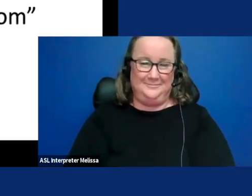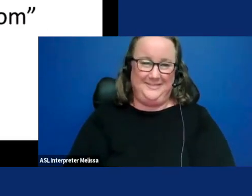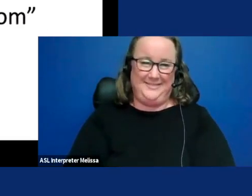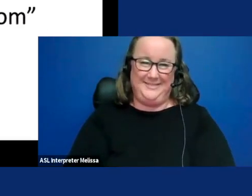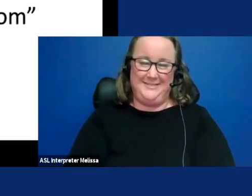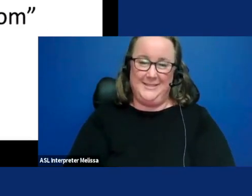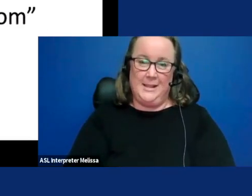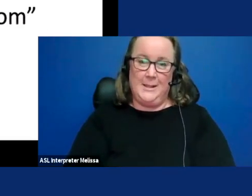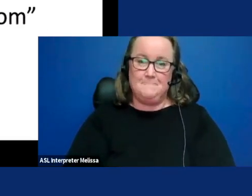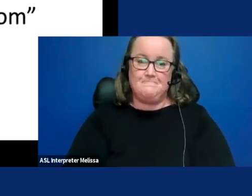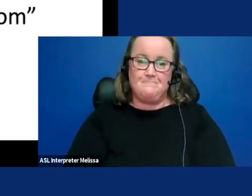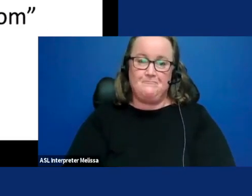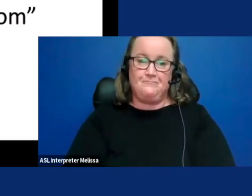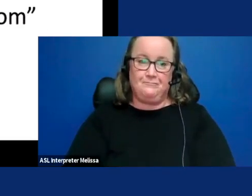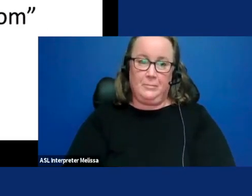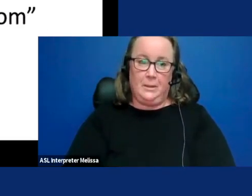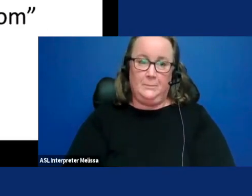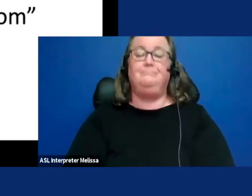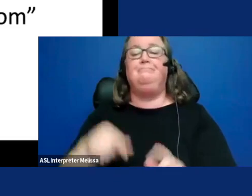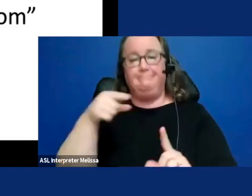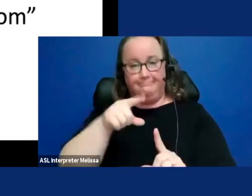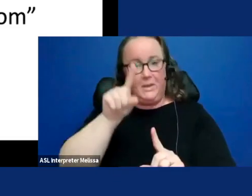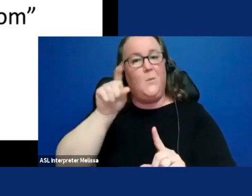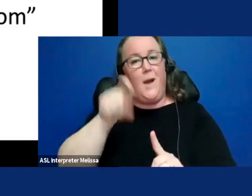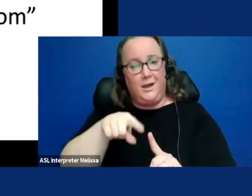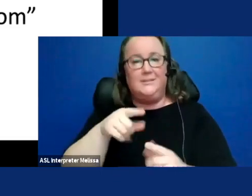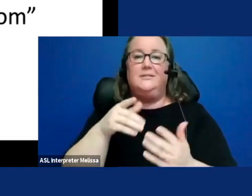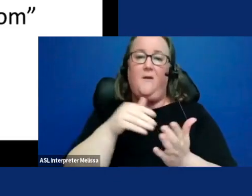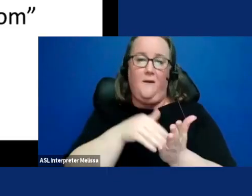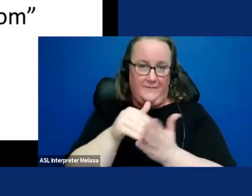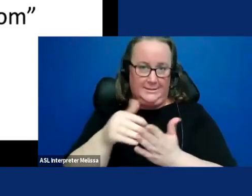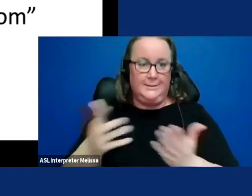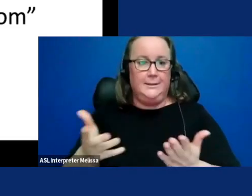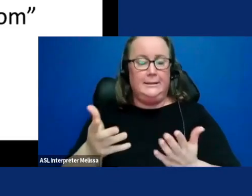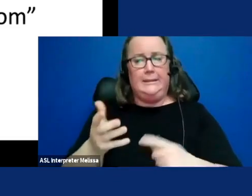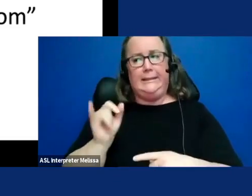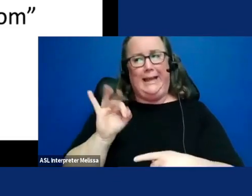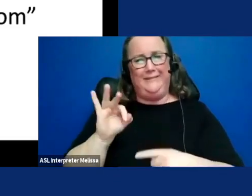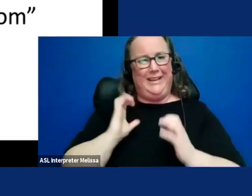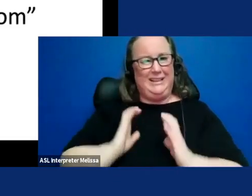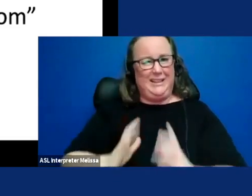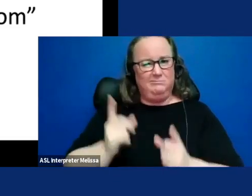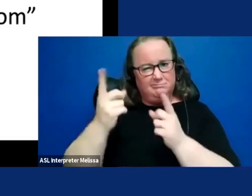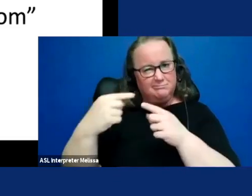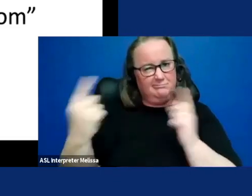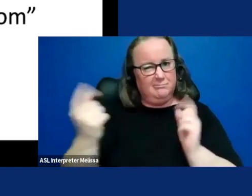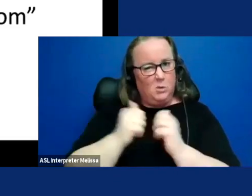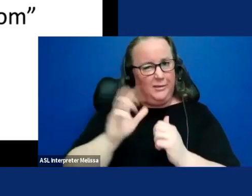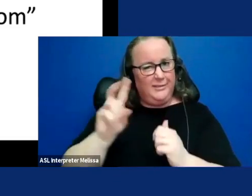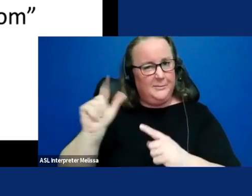So this is a question we get often. What if your client disagrees with the disability label, which is common?